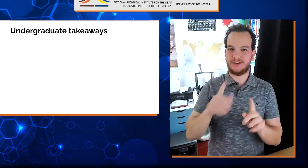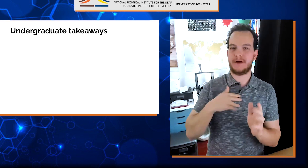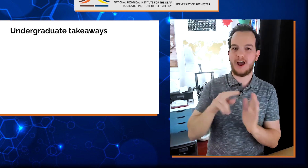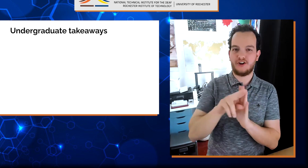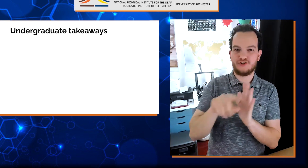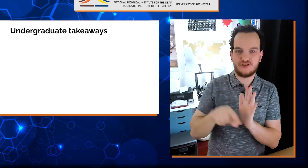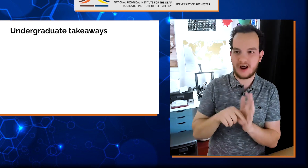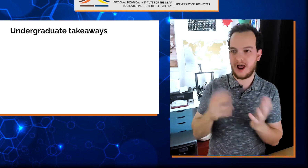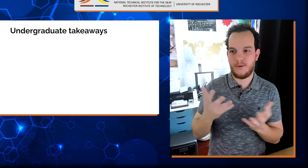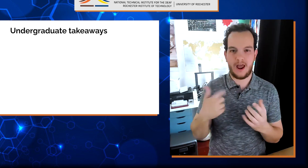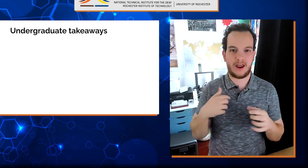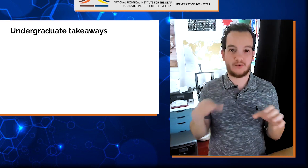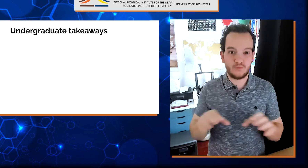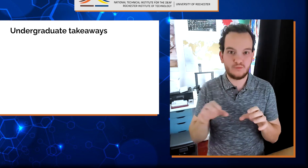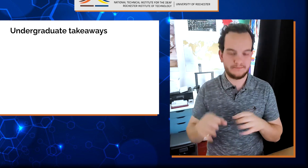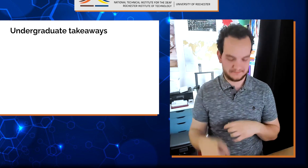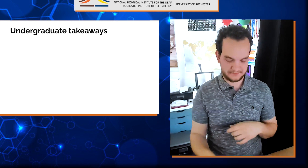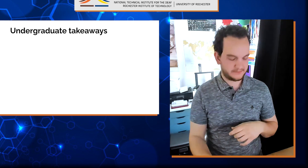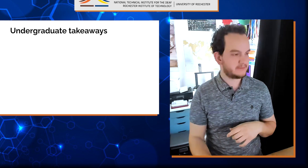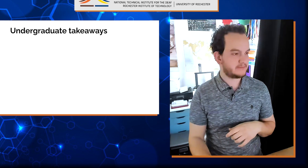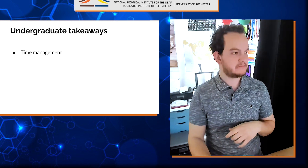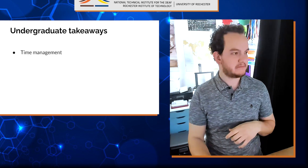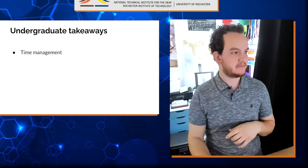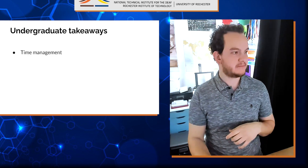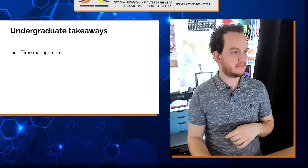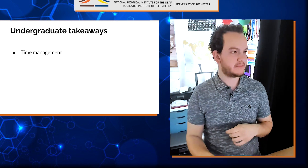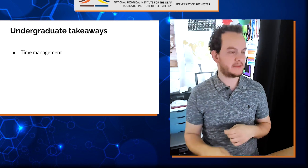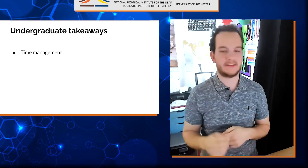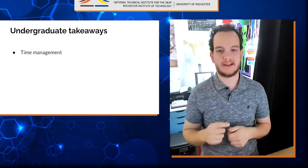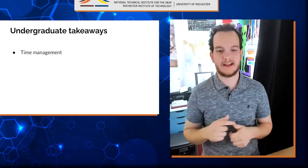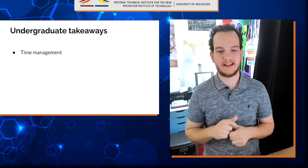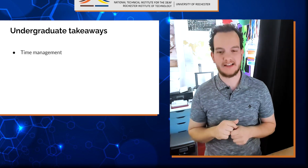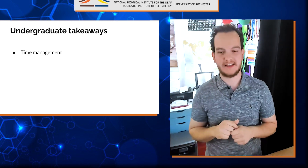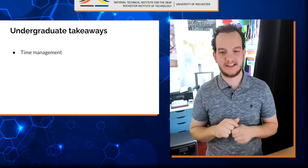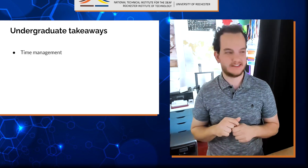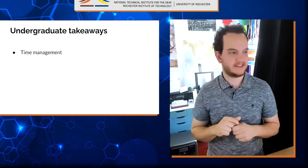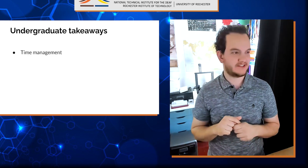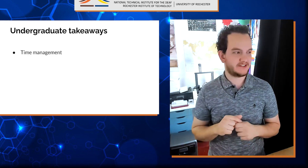and thinking about what I learned during my undergraduate experience.